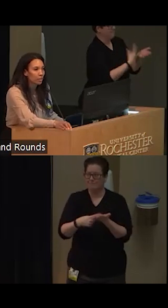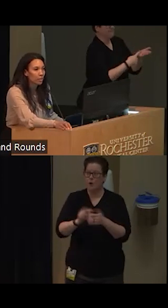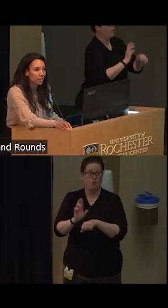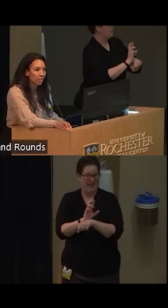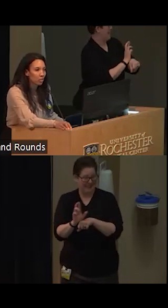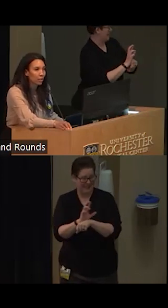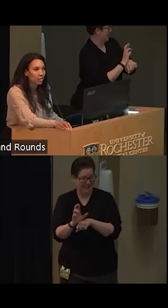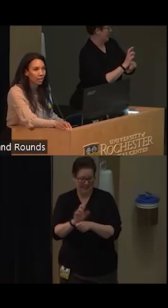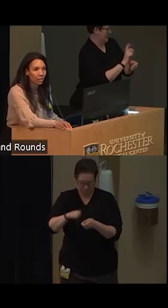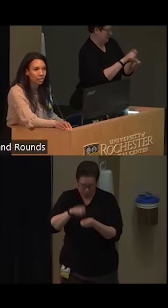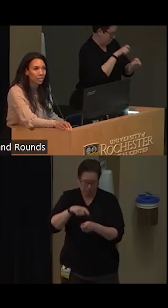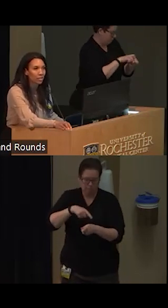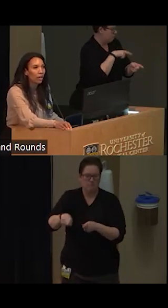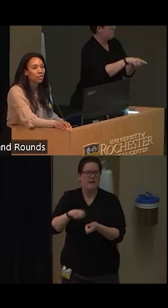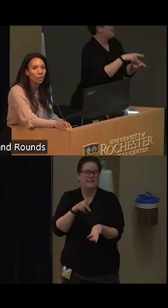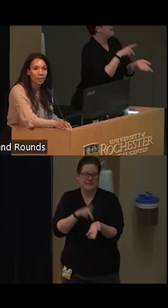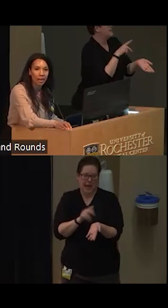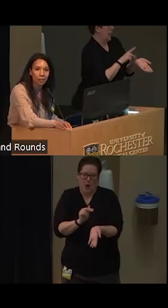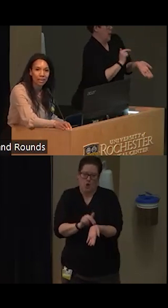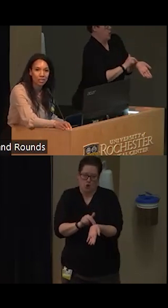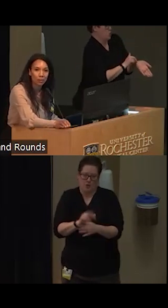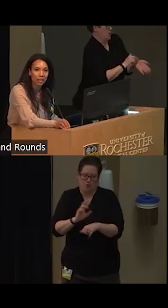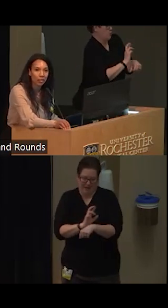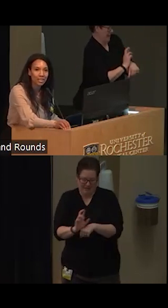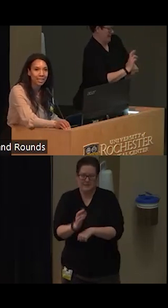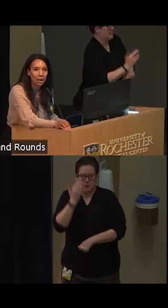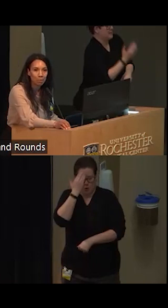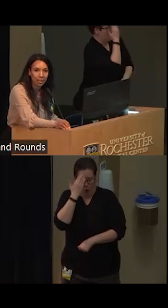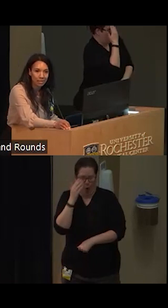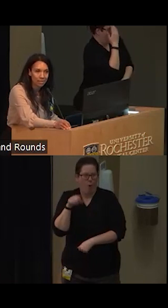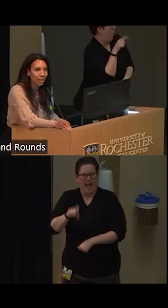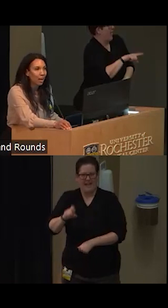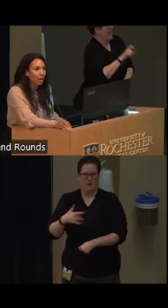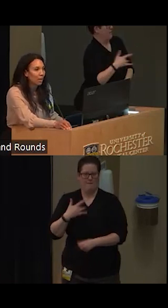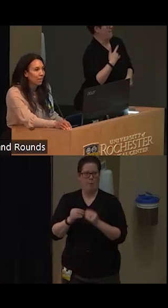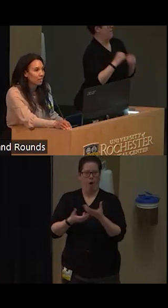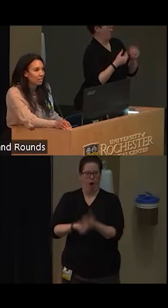is very specific to our psych nurses knowing that we need to increase competence in their